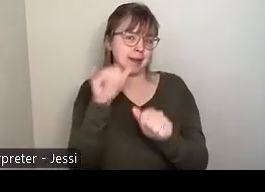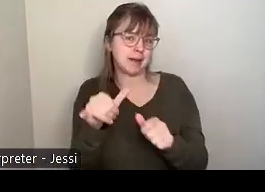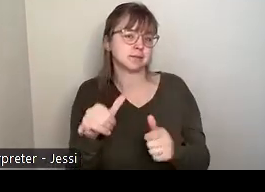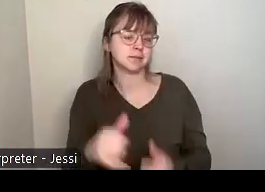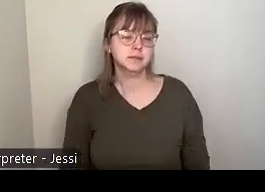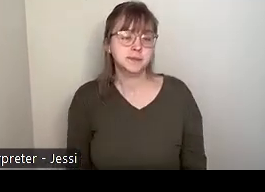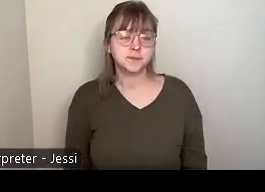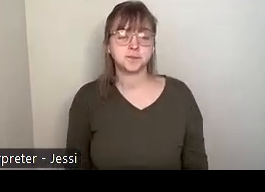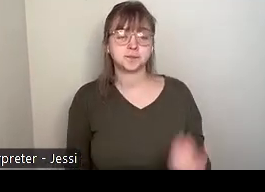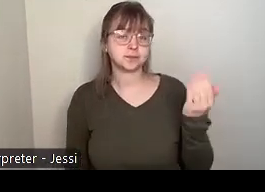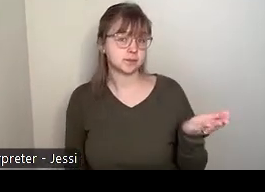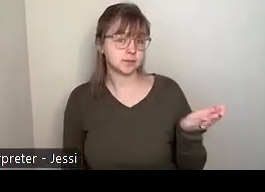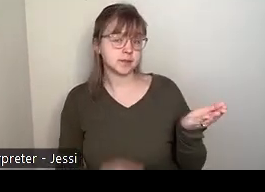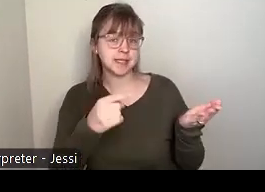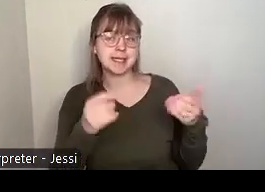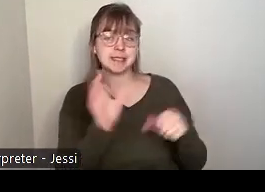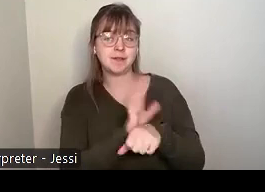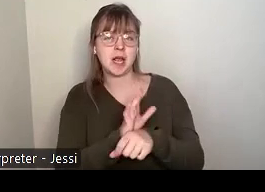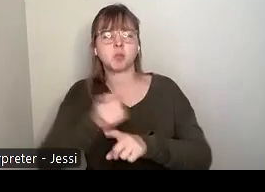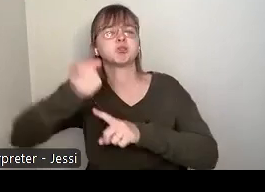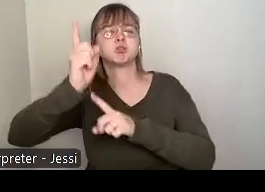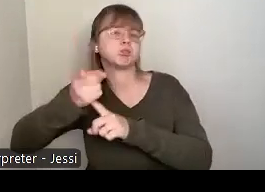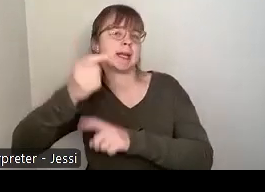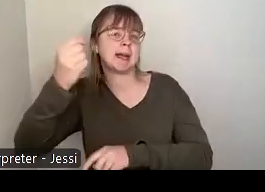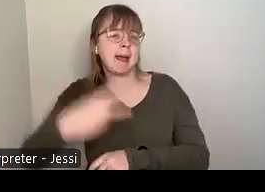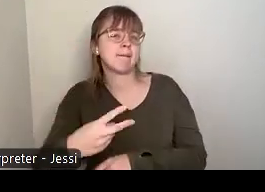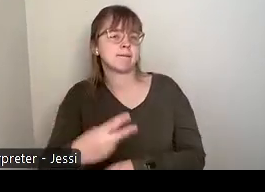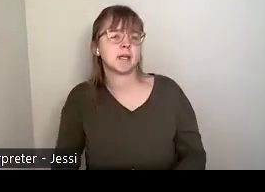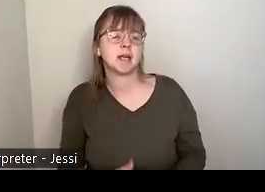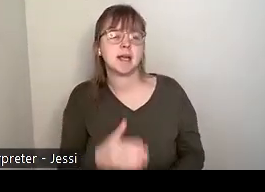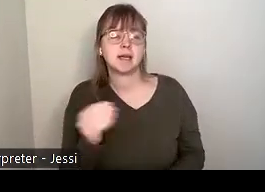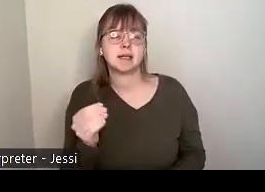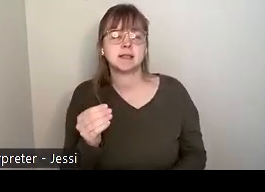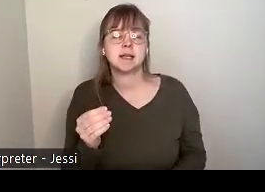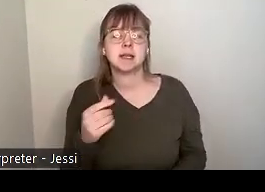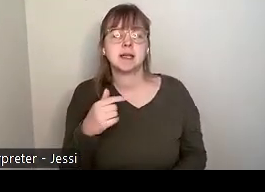I have this video it's only about a minute and a half and I've been told to let you know that the